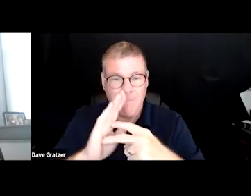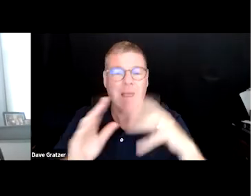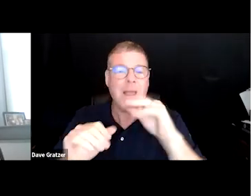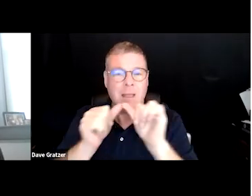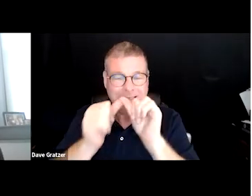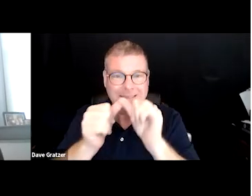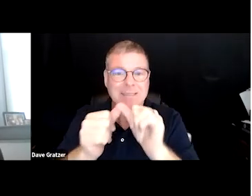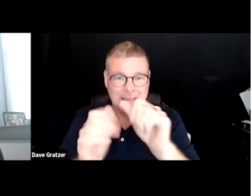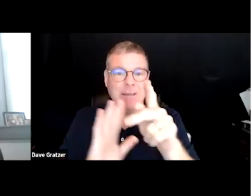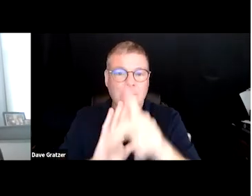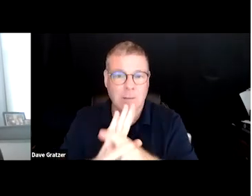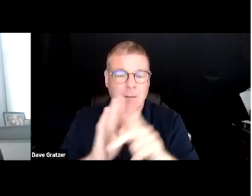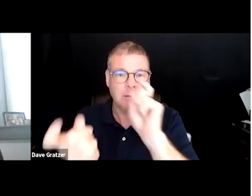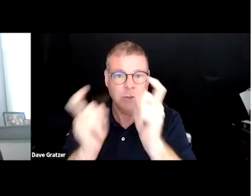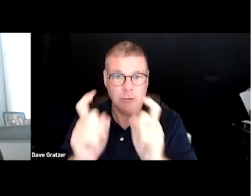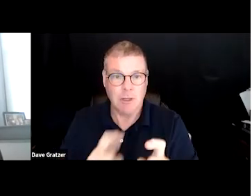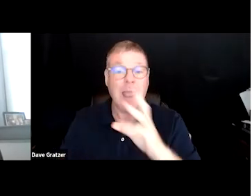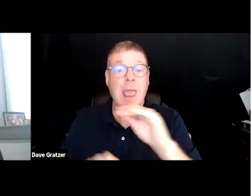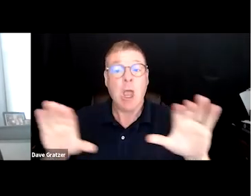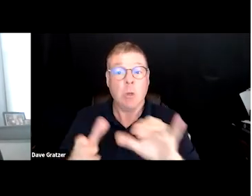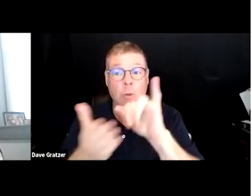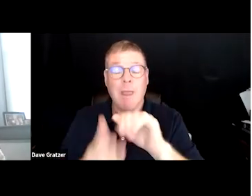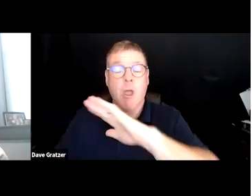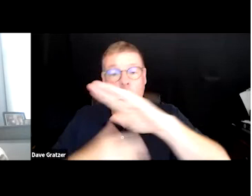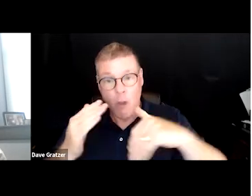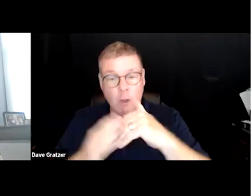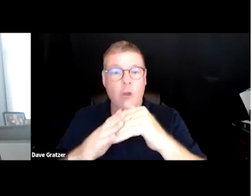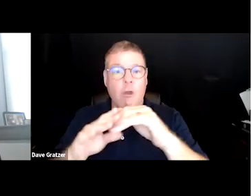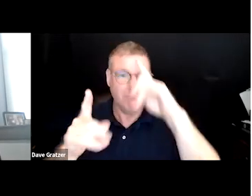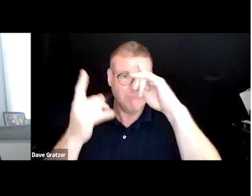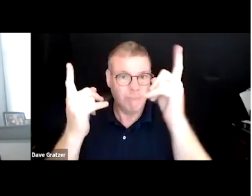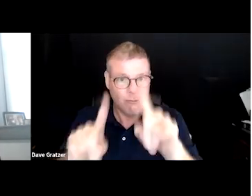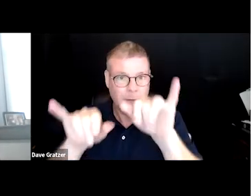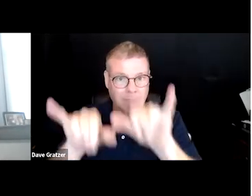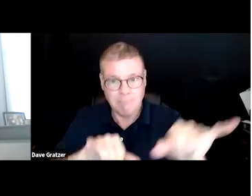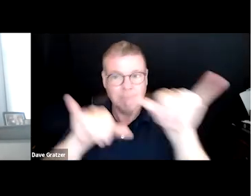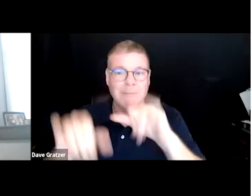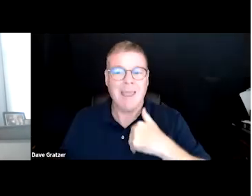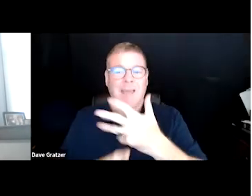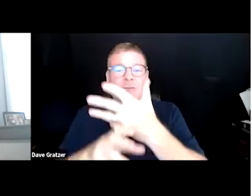and practice changes and to do so in a way that everybody is on the same page, they have trust and confidence in the data.